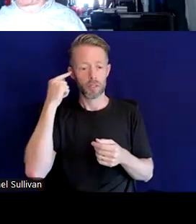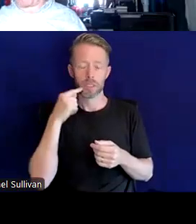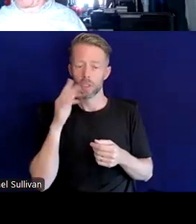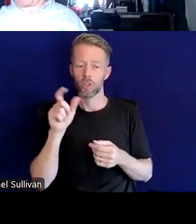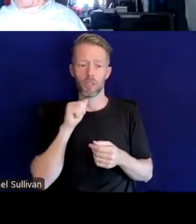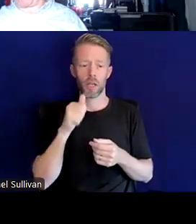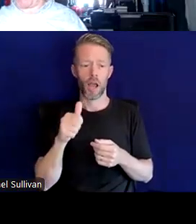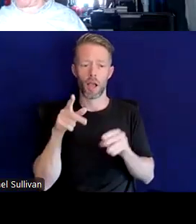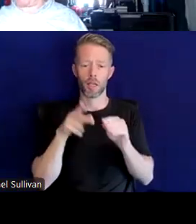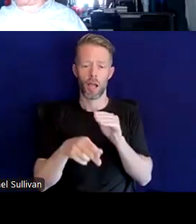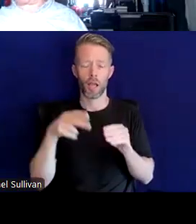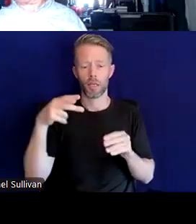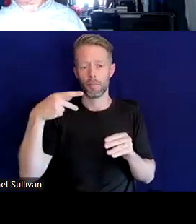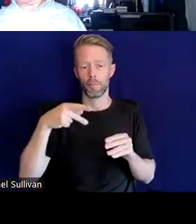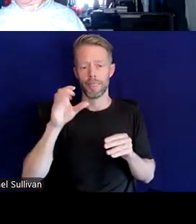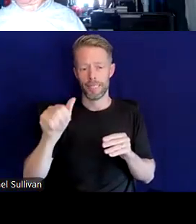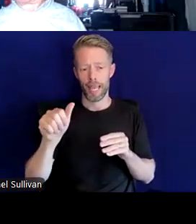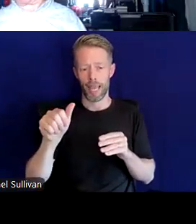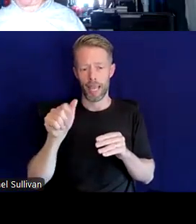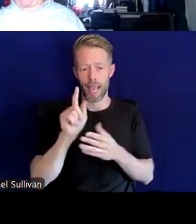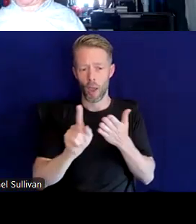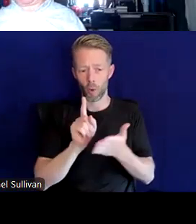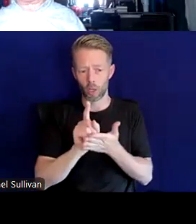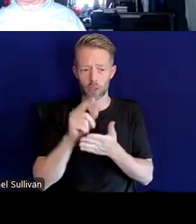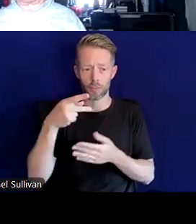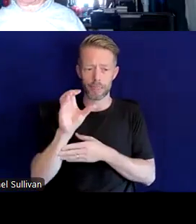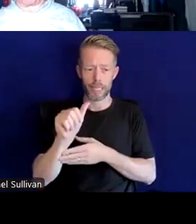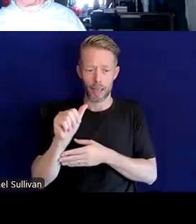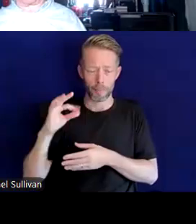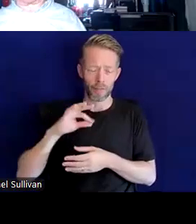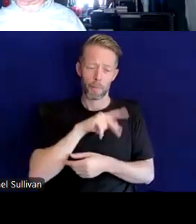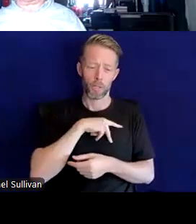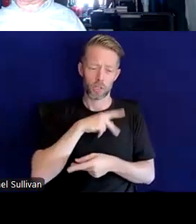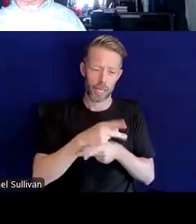personal care attendant attendant benefits or cut benefits, so that in the future